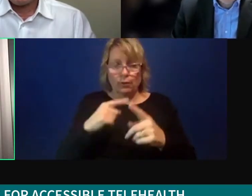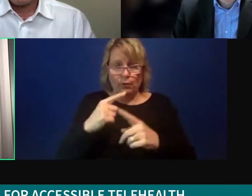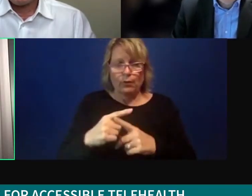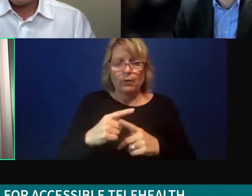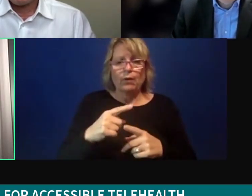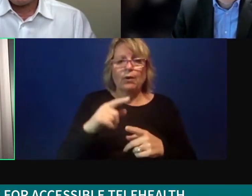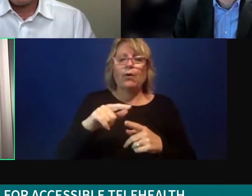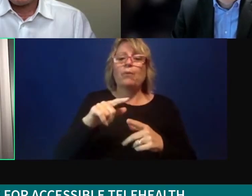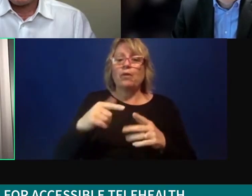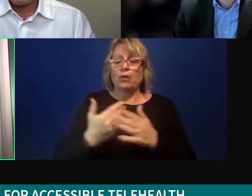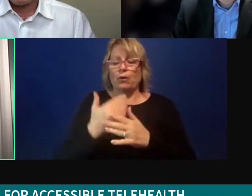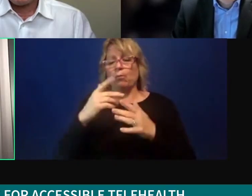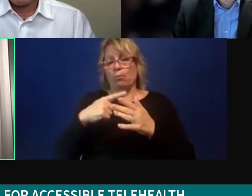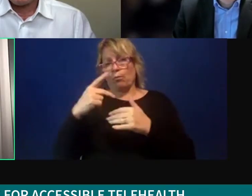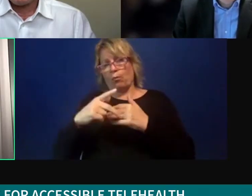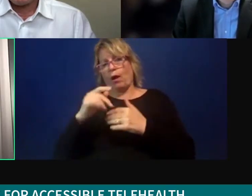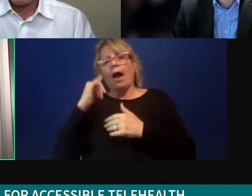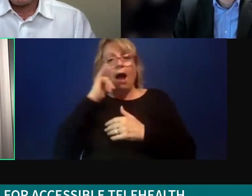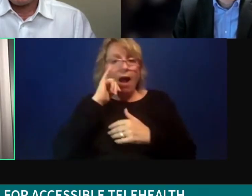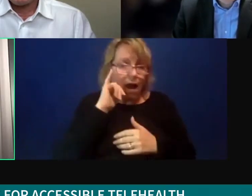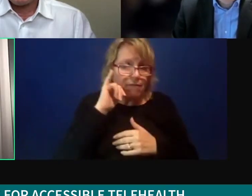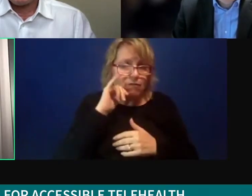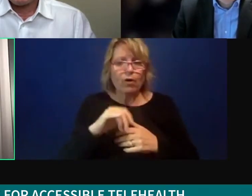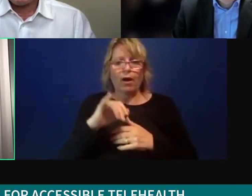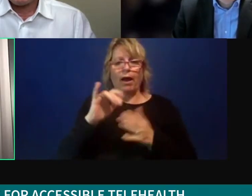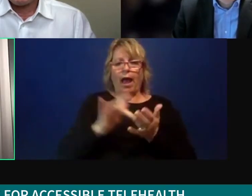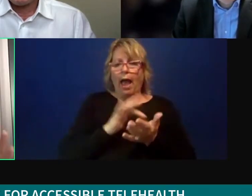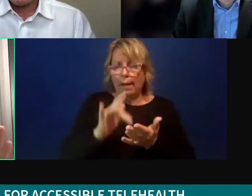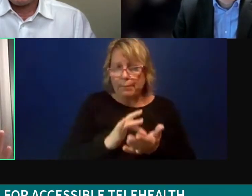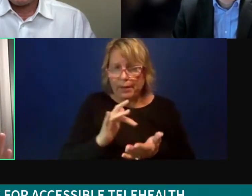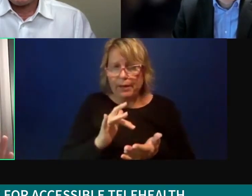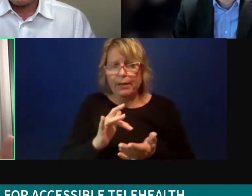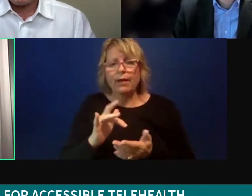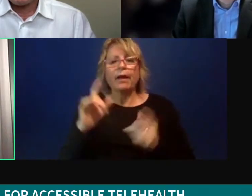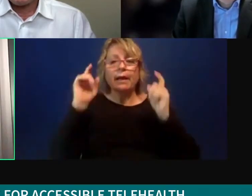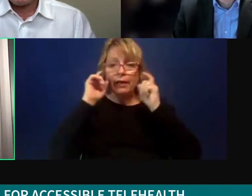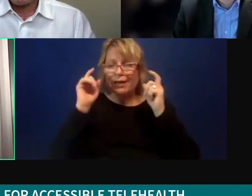came or made for Iphone and made for Ipad, hearing aids now have an easy connectivity,